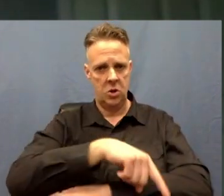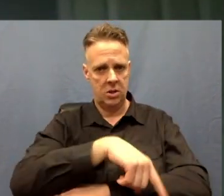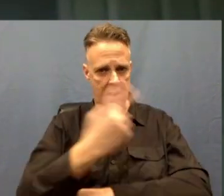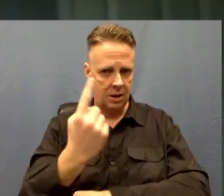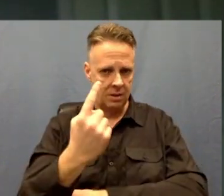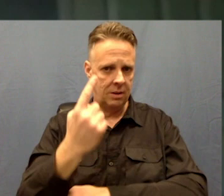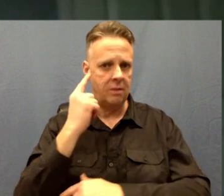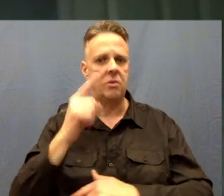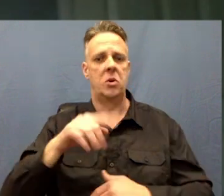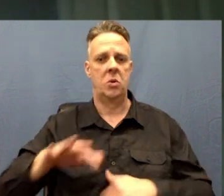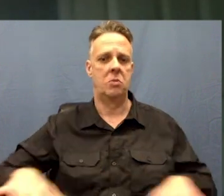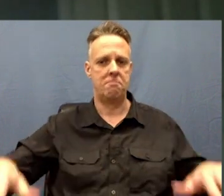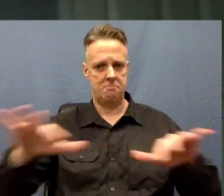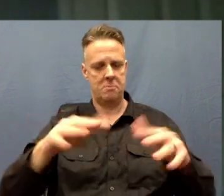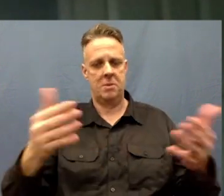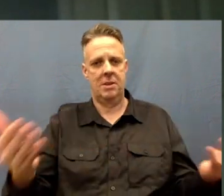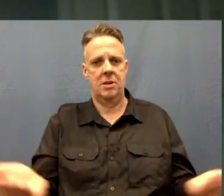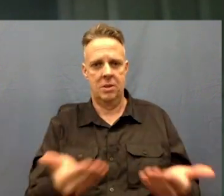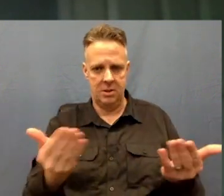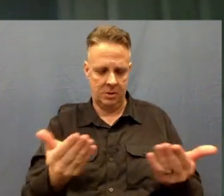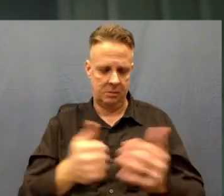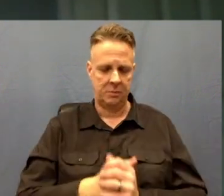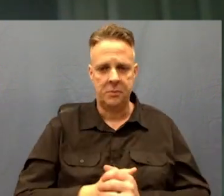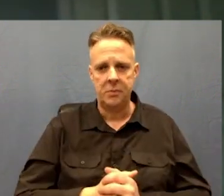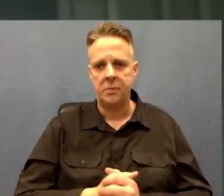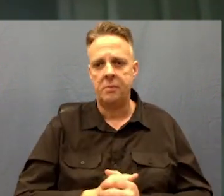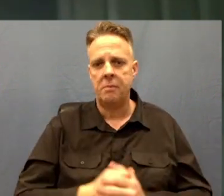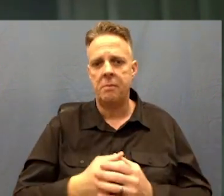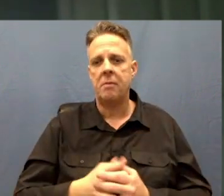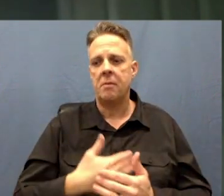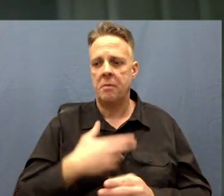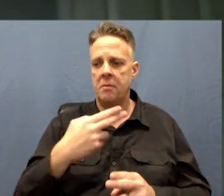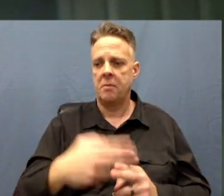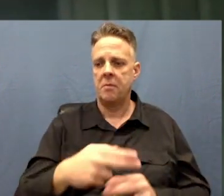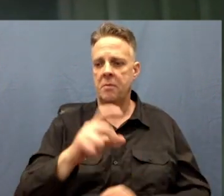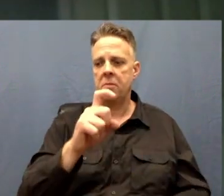TODAY, AND FOR ALL OF YOU GUYS FOR BEING HERE TOO AS WELL. MY NAME IS XOCHILT ALONSO, AND I'M ONE OF THE COORDINATORS AND